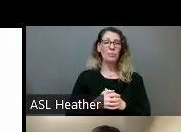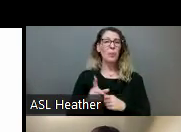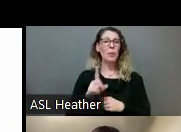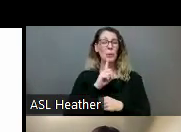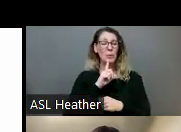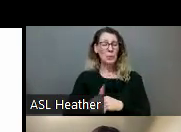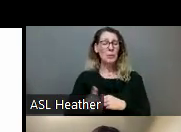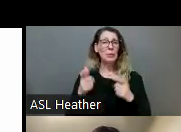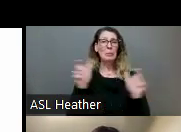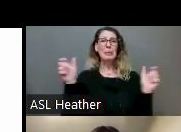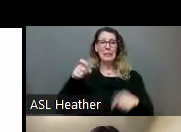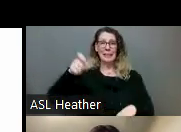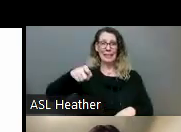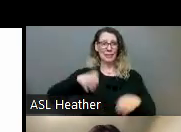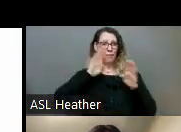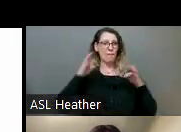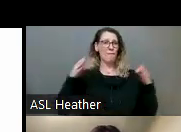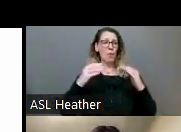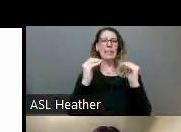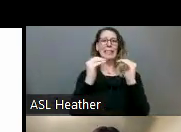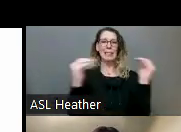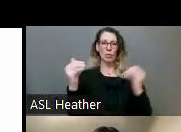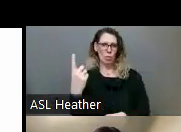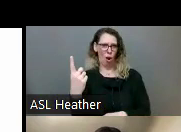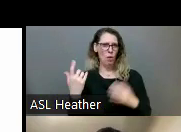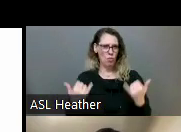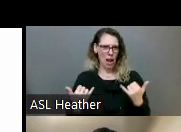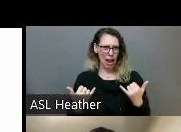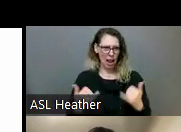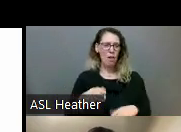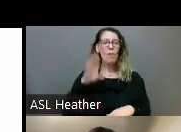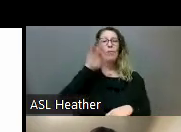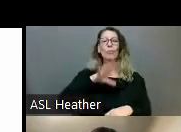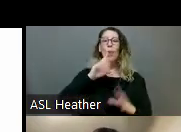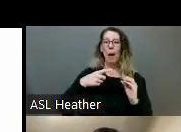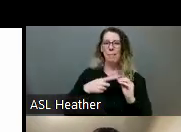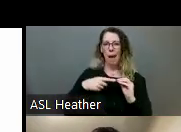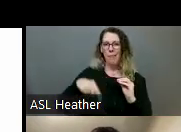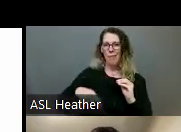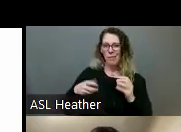need for a focus on Tier 1 right now. I know we talk about this a lot in the academic realms